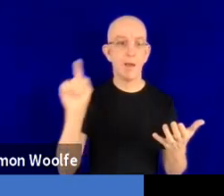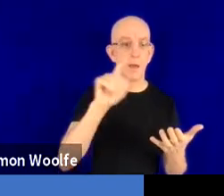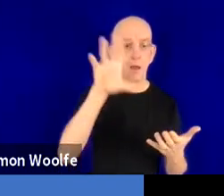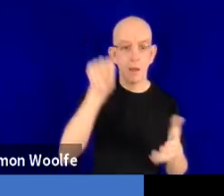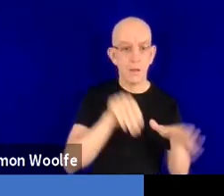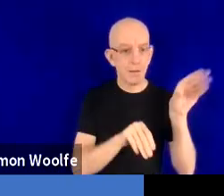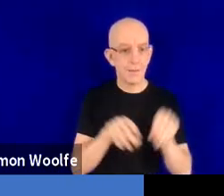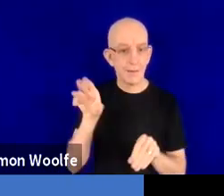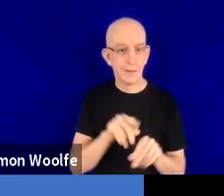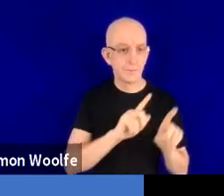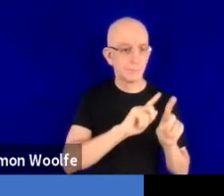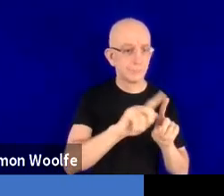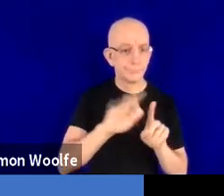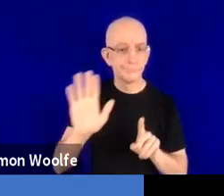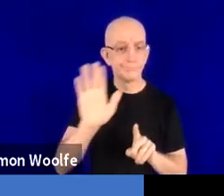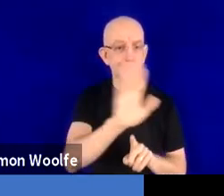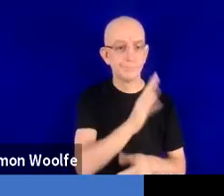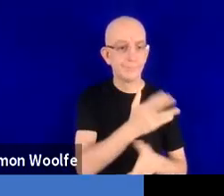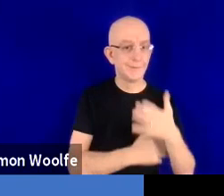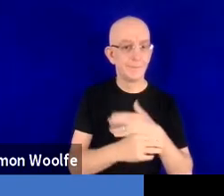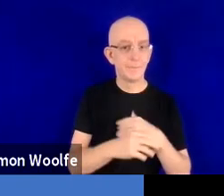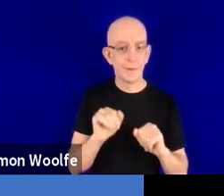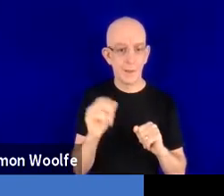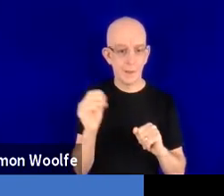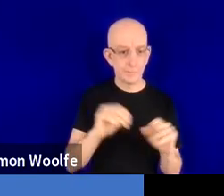initially in the early kind of stage of the crisis, but it's been updated throughout